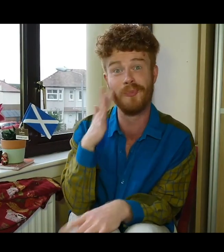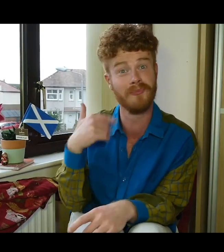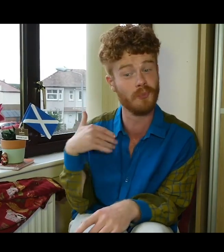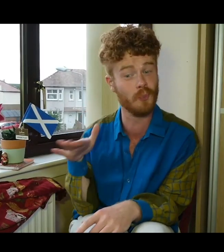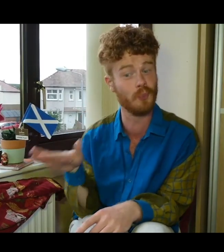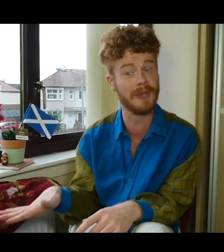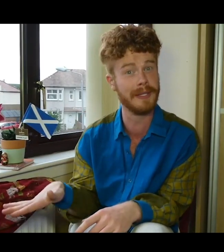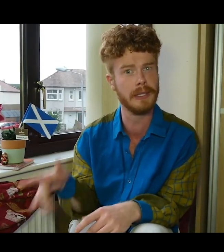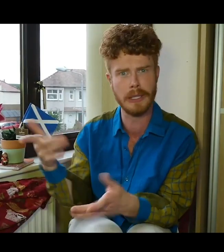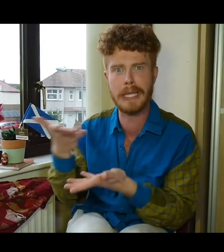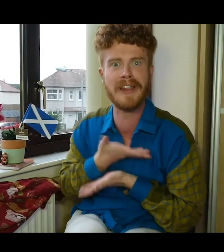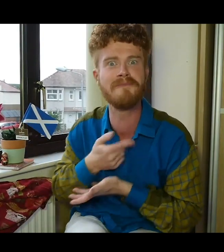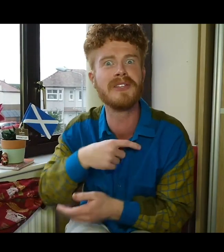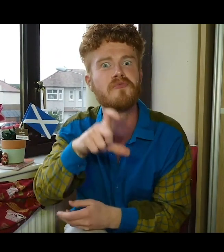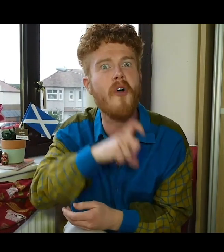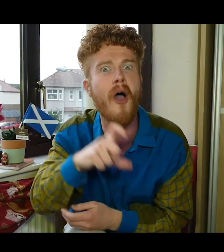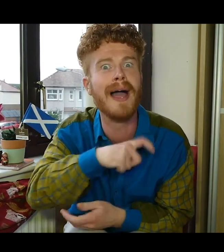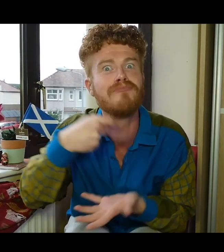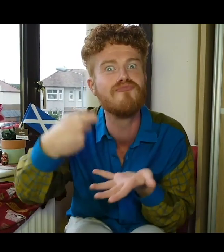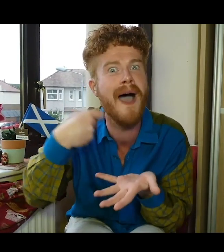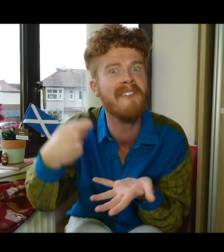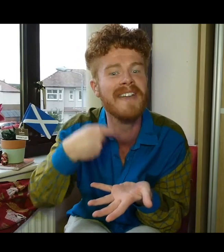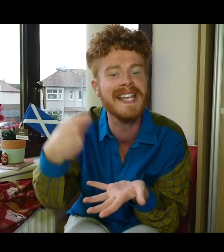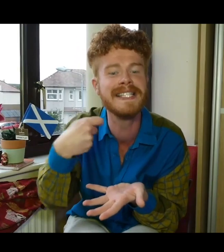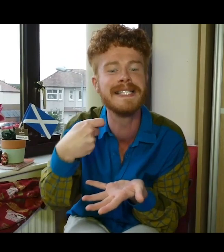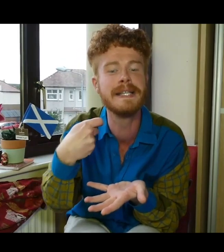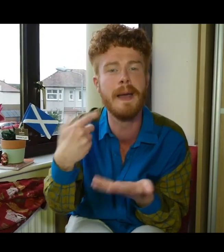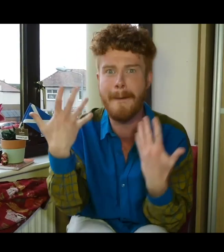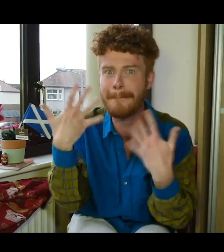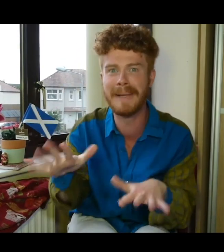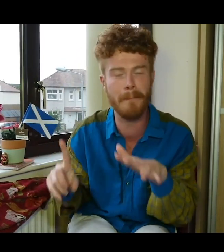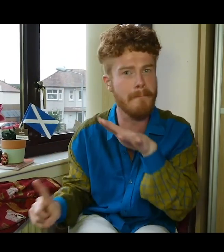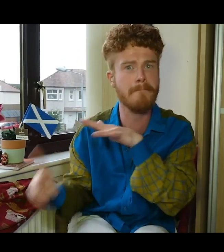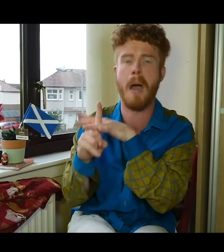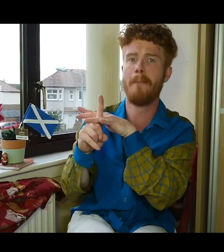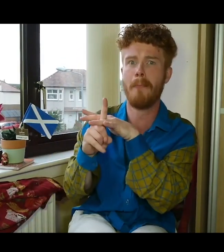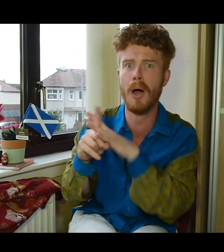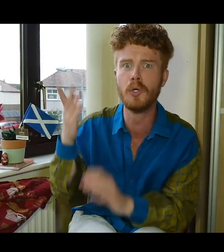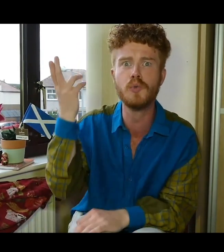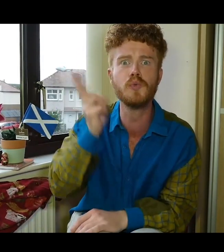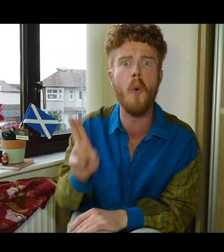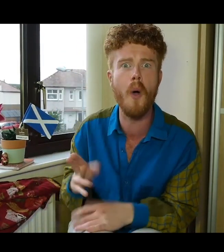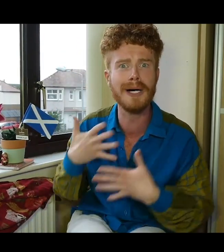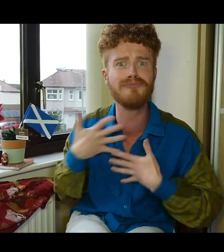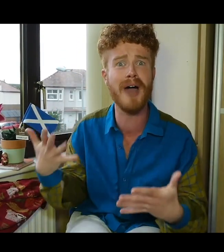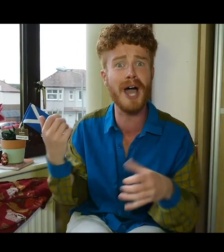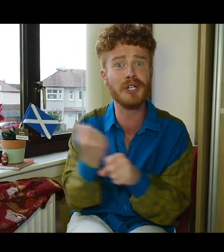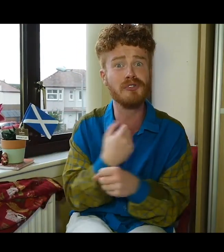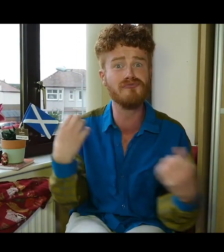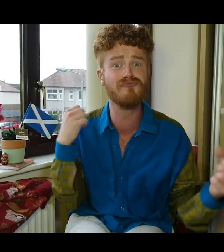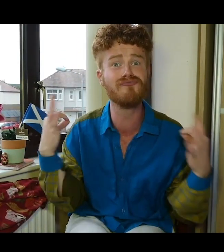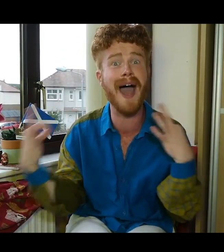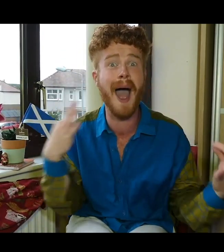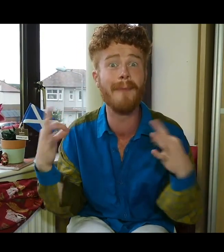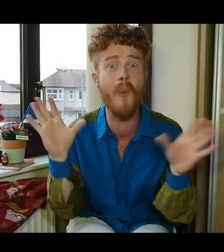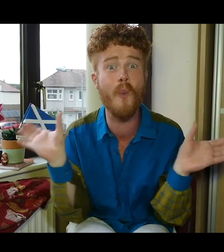When I was wee she served me chocolate for breakfast and she came to my school to do surprise drama workshops